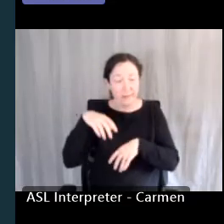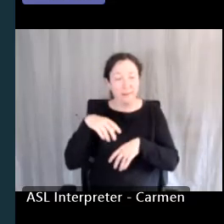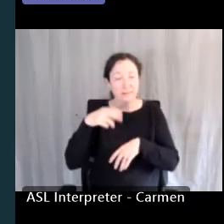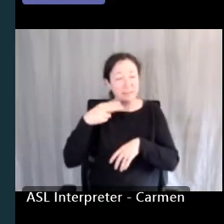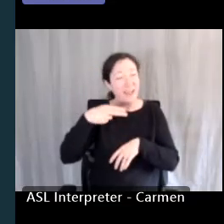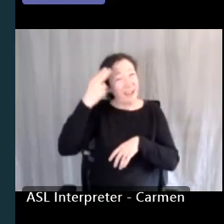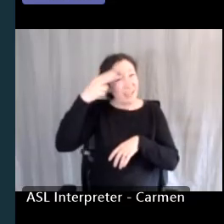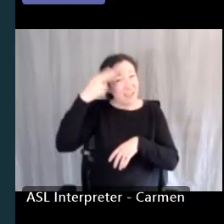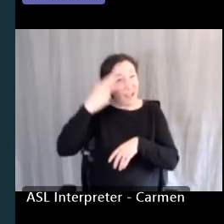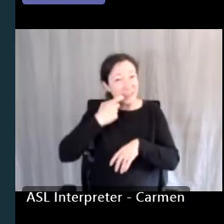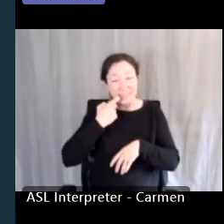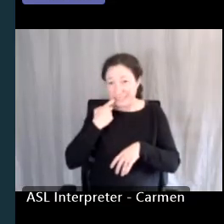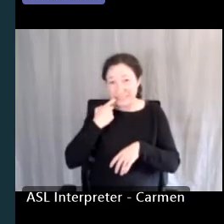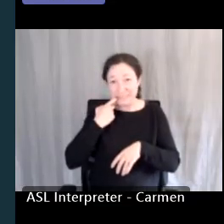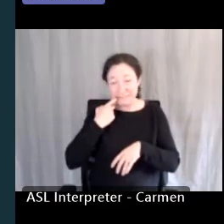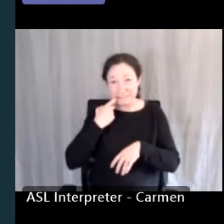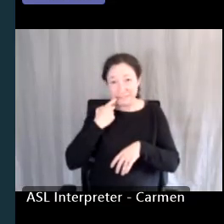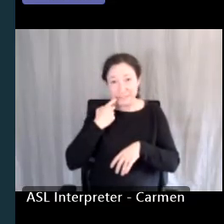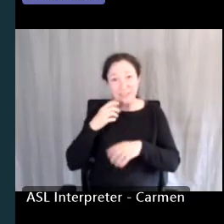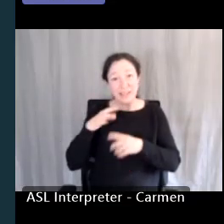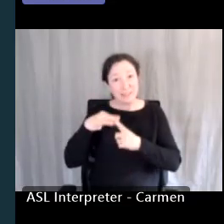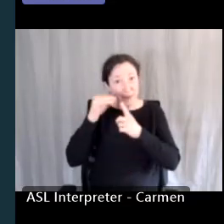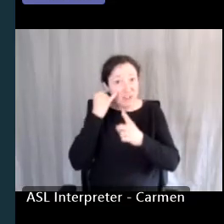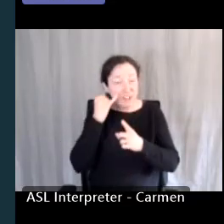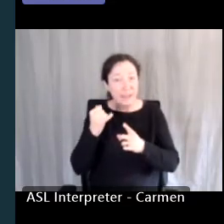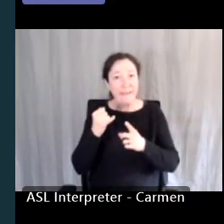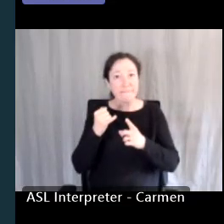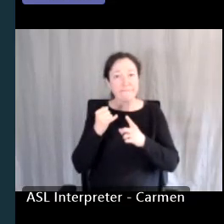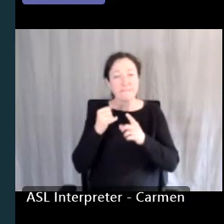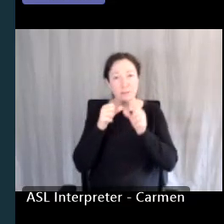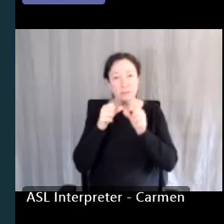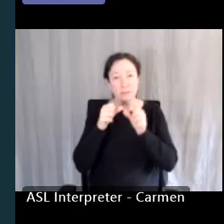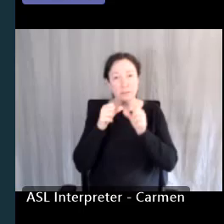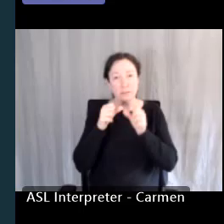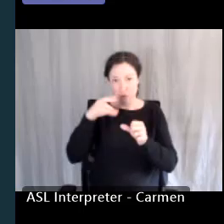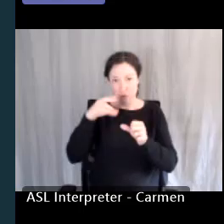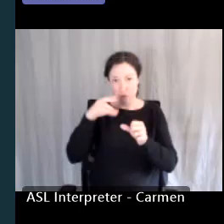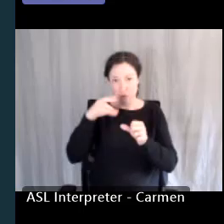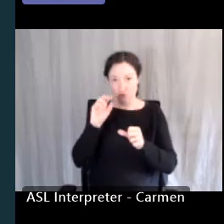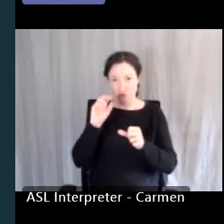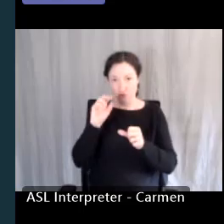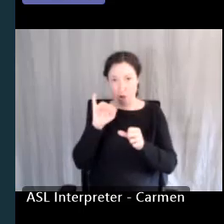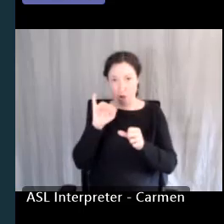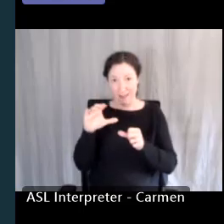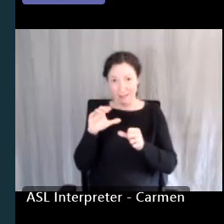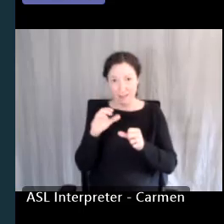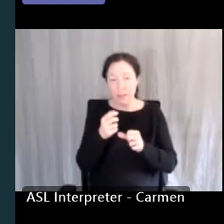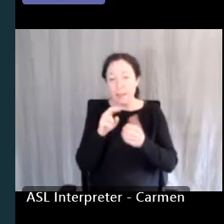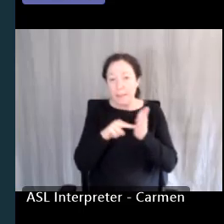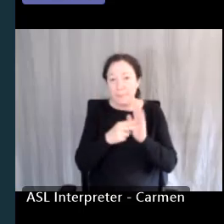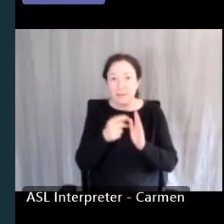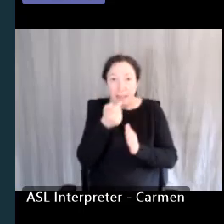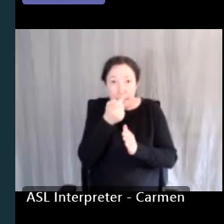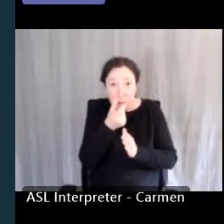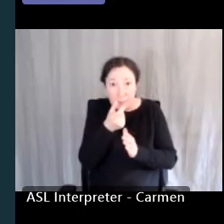especially when it's chronic and intermittent. So if you're getting little bits all the time, it's just going to perpetuate that feedback loop.